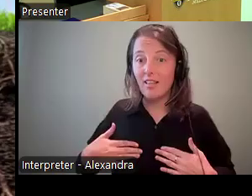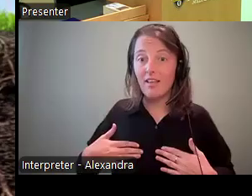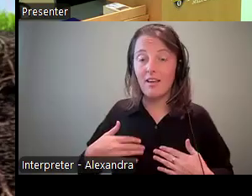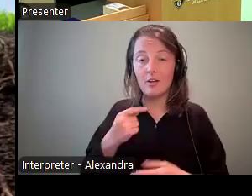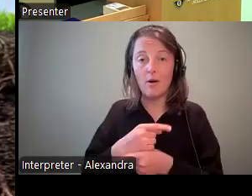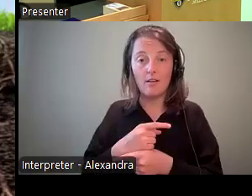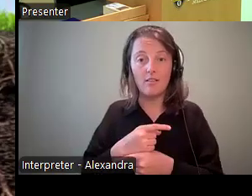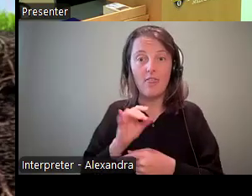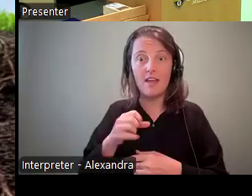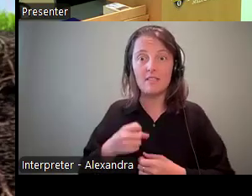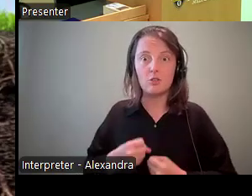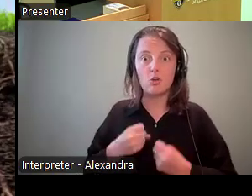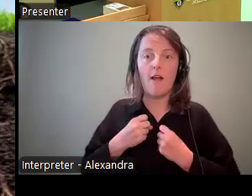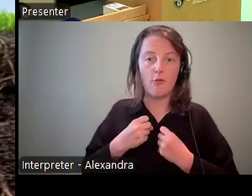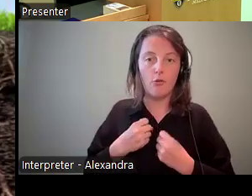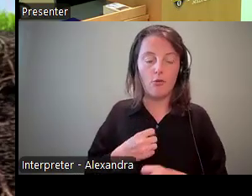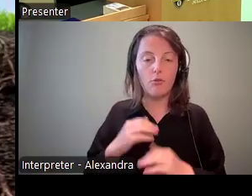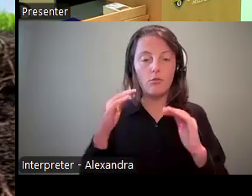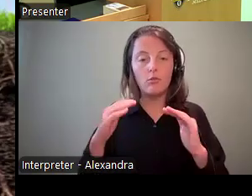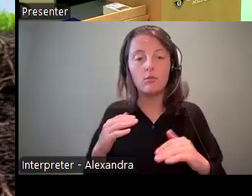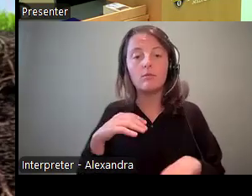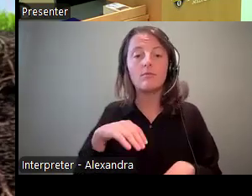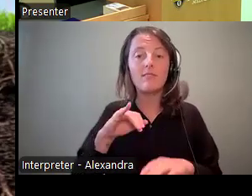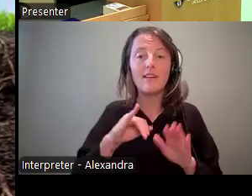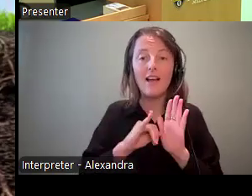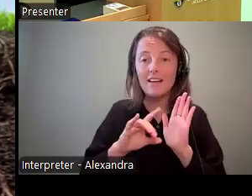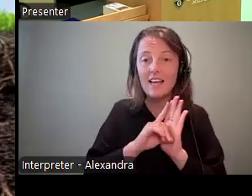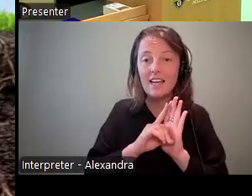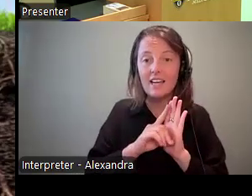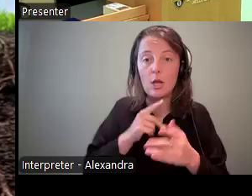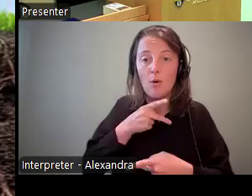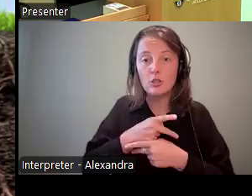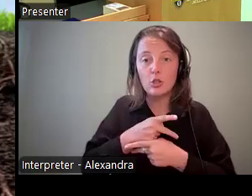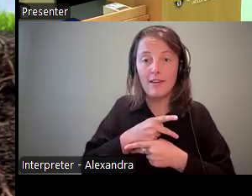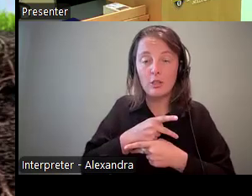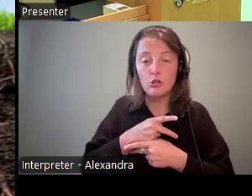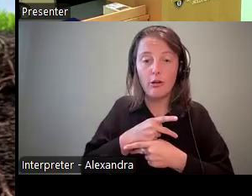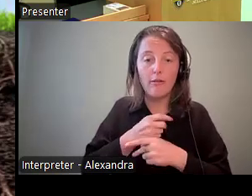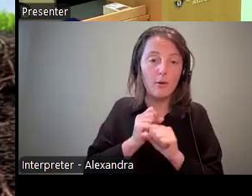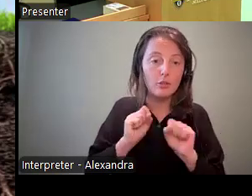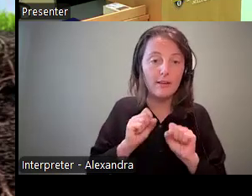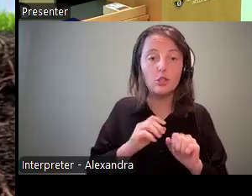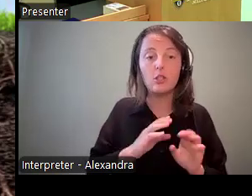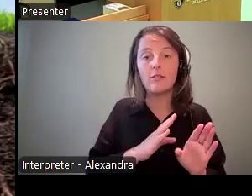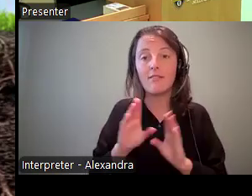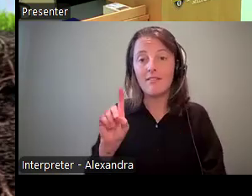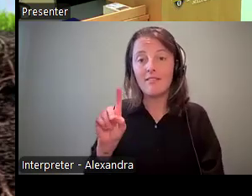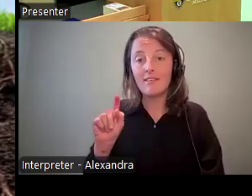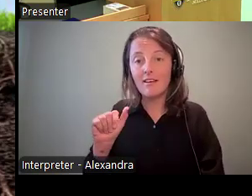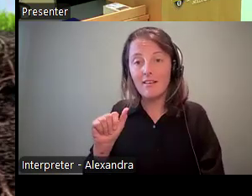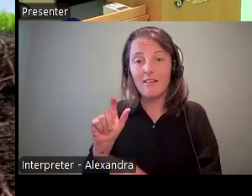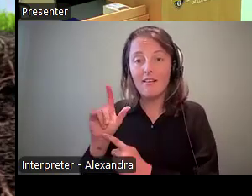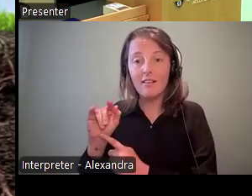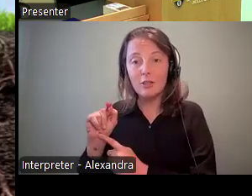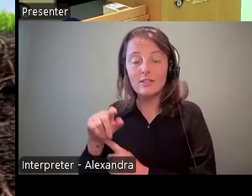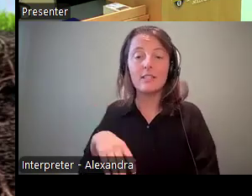identity preservation, data literacy. Now, you say, "Oh, that sounds good." In a little bit,